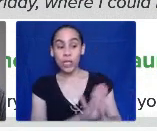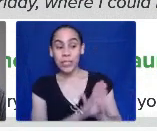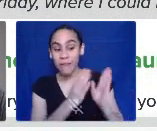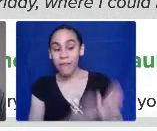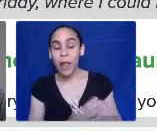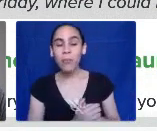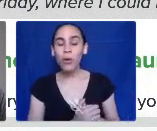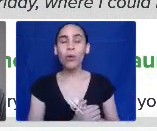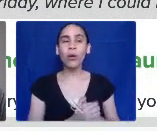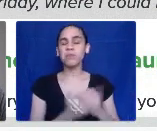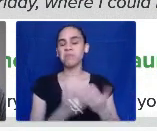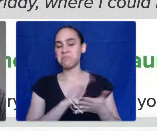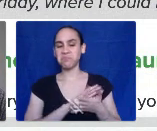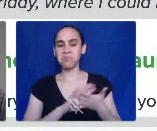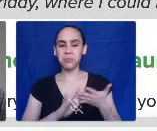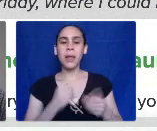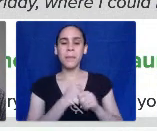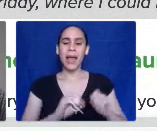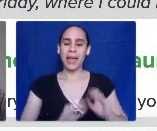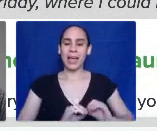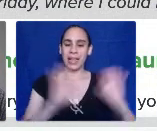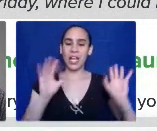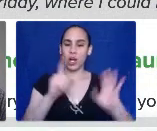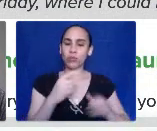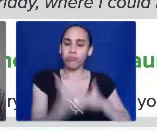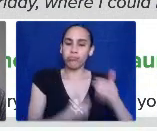that um to make it clear that you're getting your start there's nothing wrong with that i